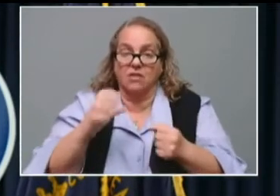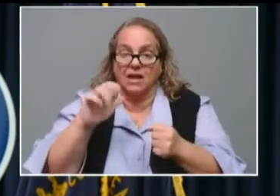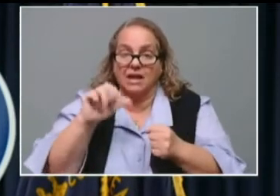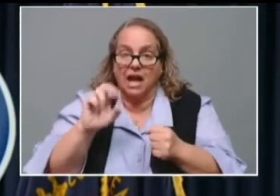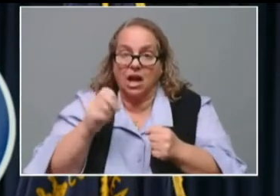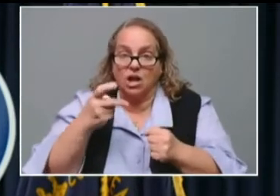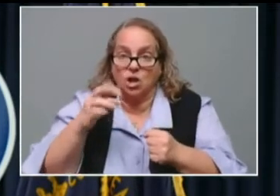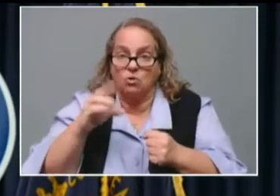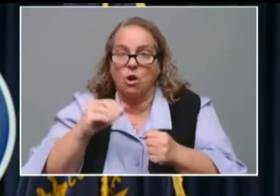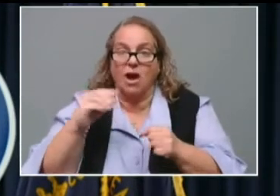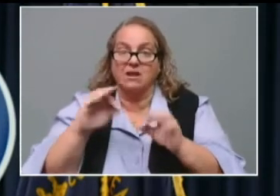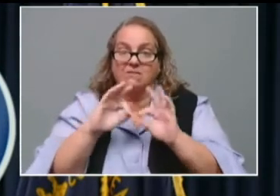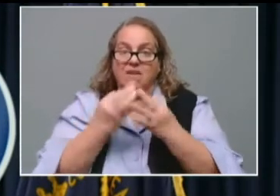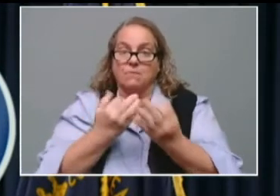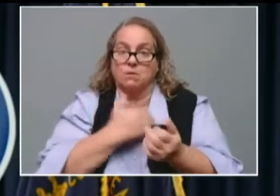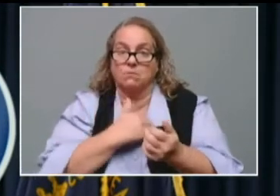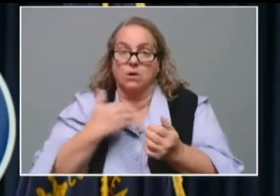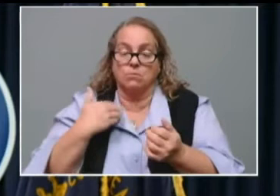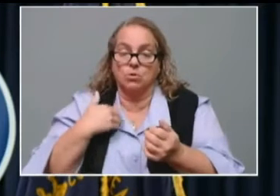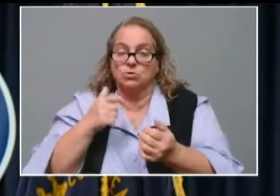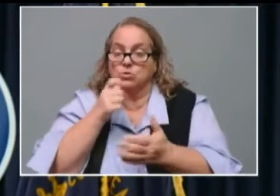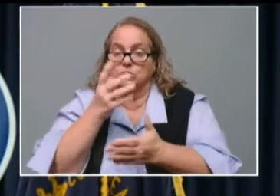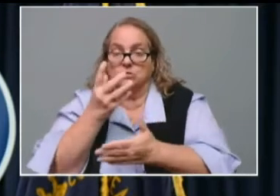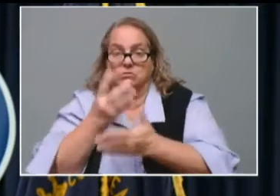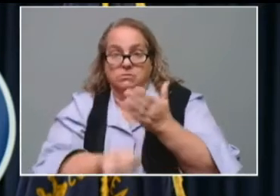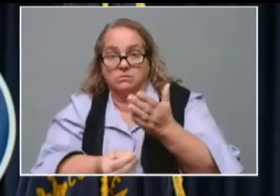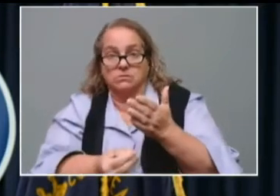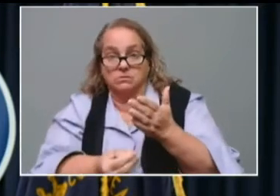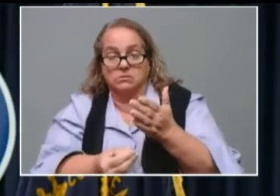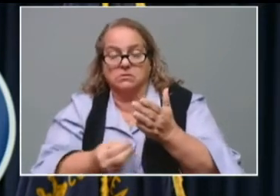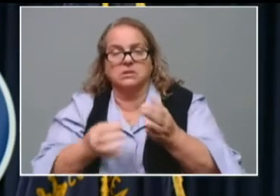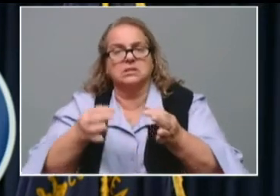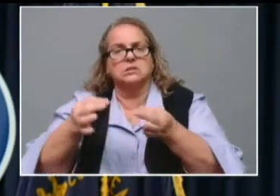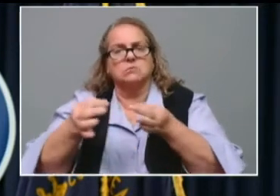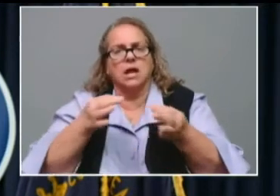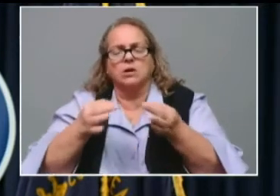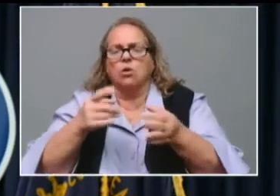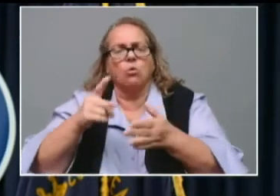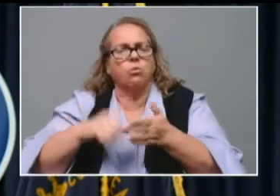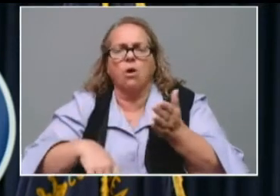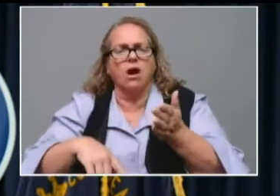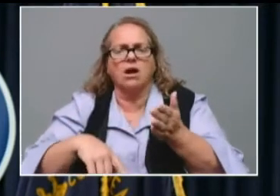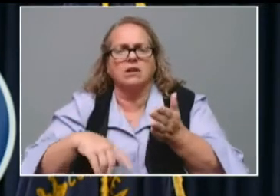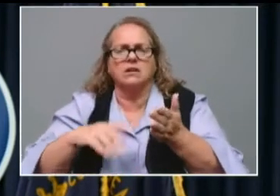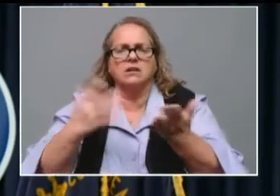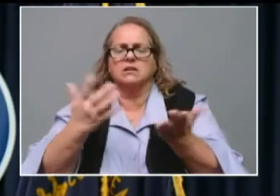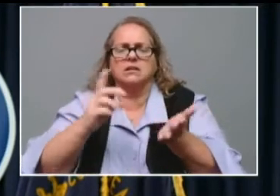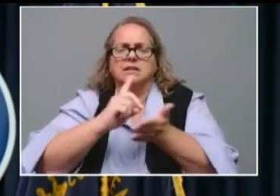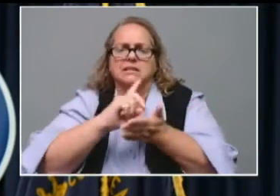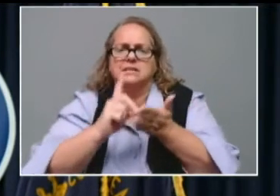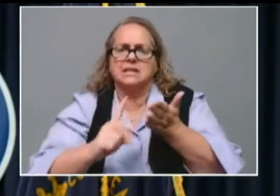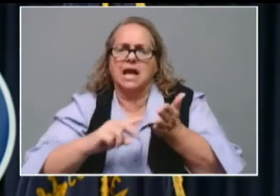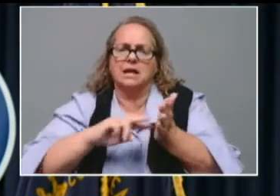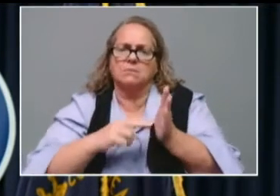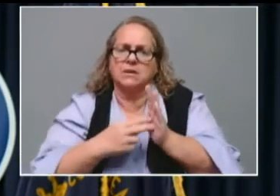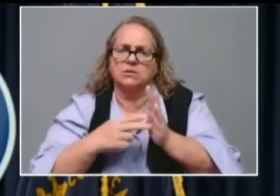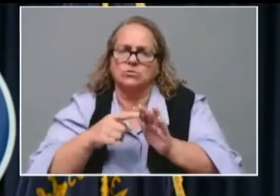lost weight in on what a design means to them. So it's hard to say we're